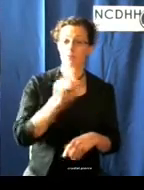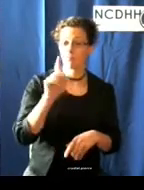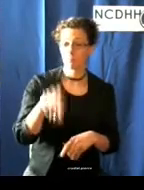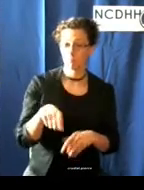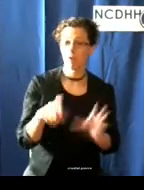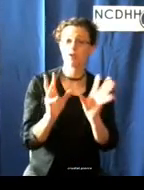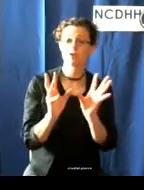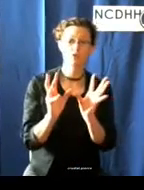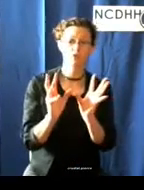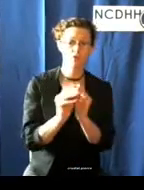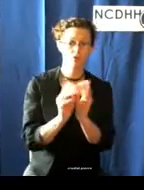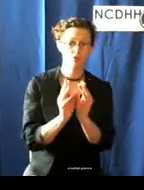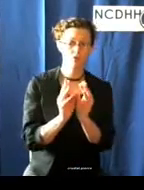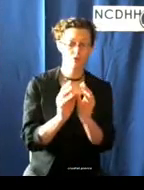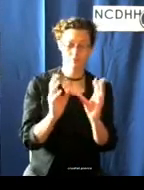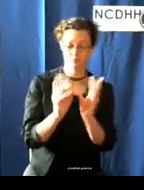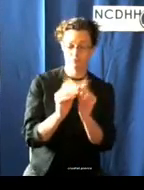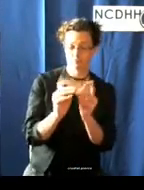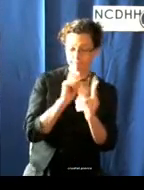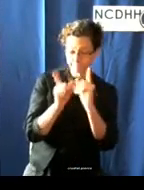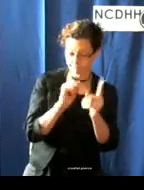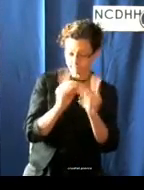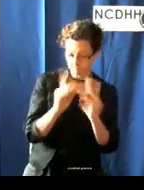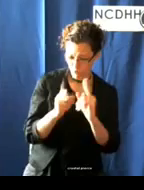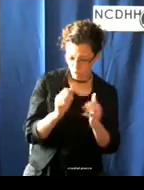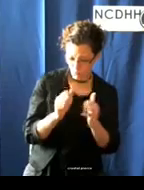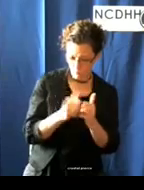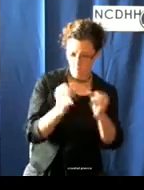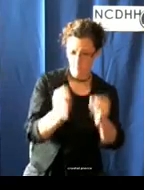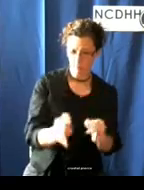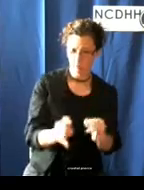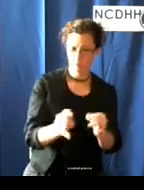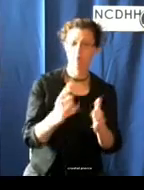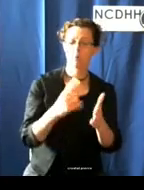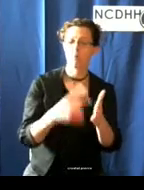ABOUT THE CHOICE OF AUXILIARY AIDS OR SERVICES THAT WOULD RESULT IN